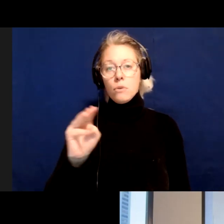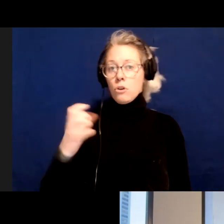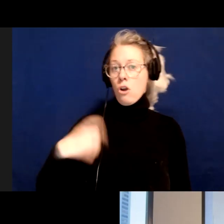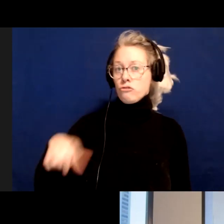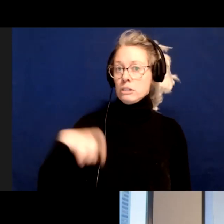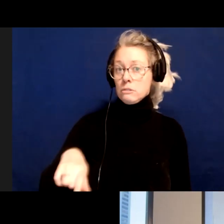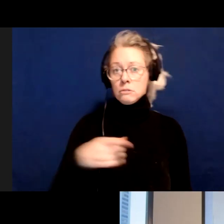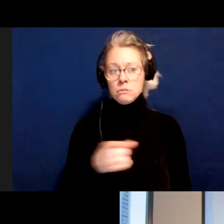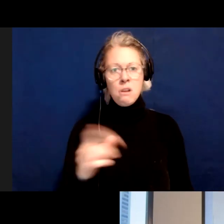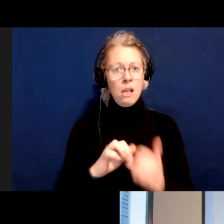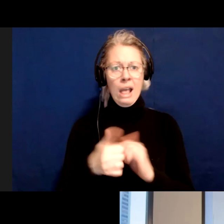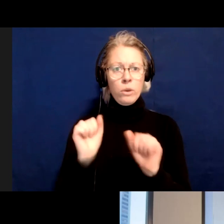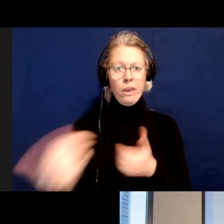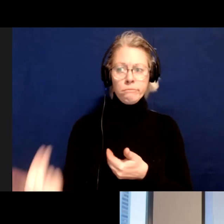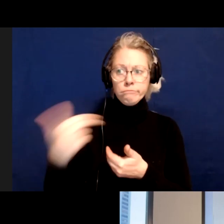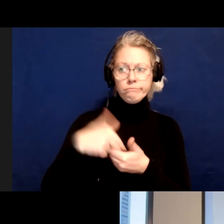of committees to assist in that work.